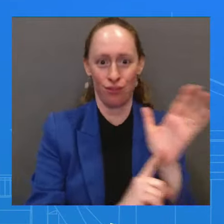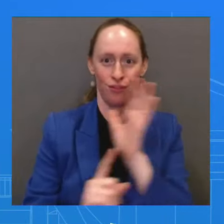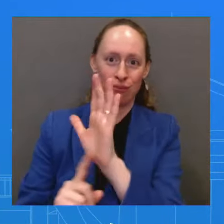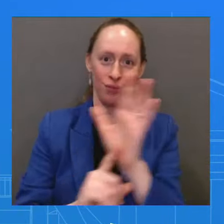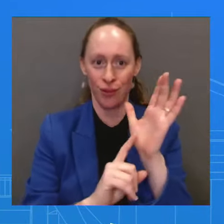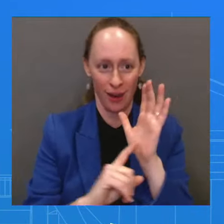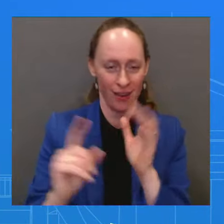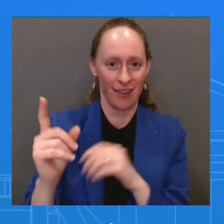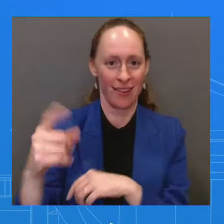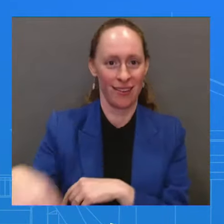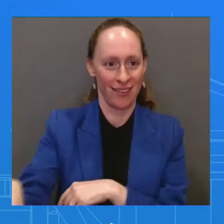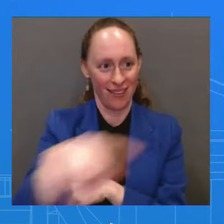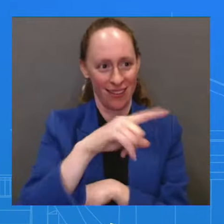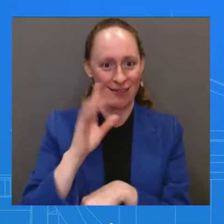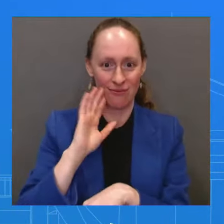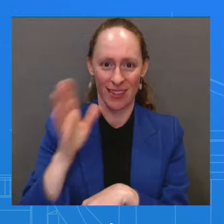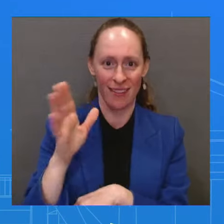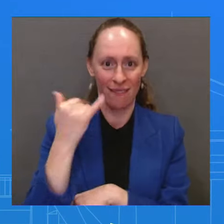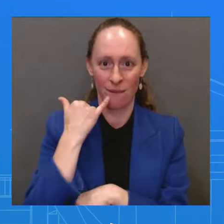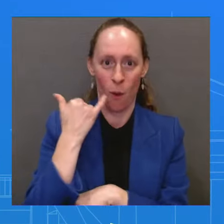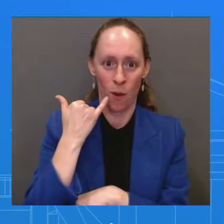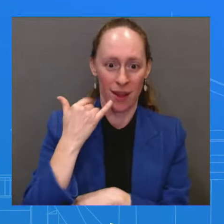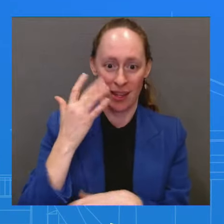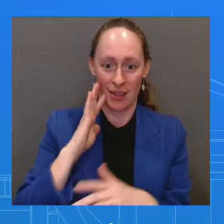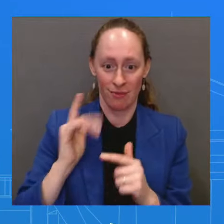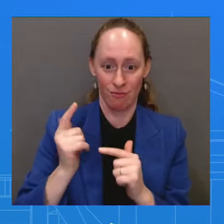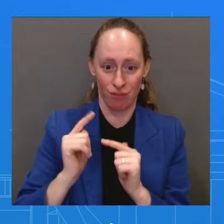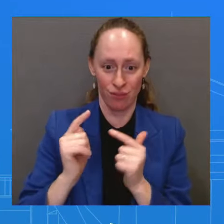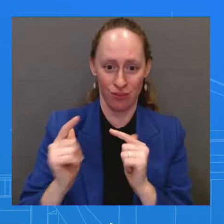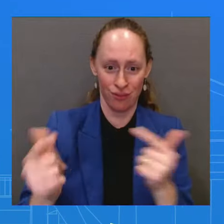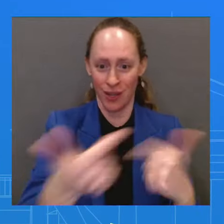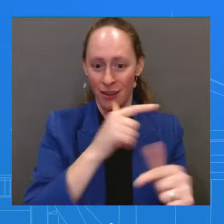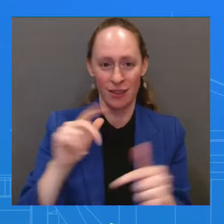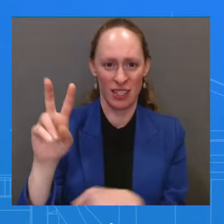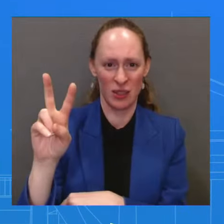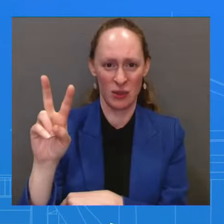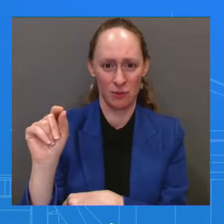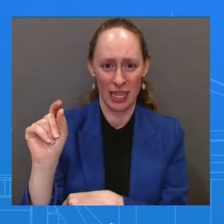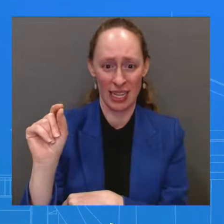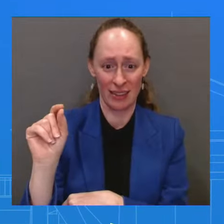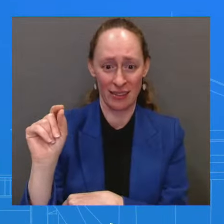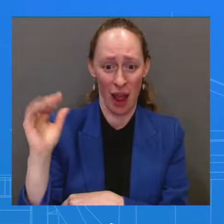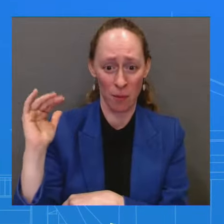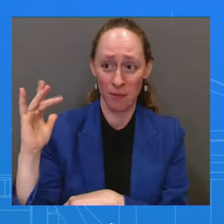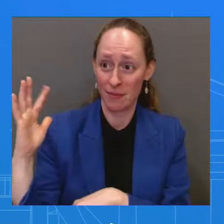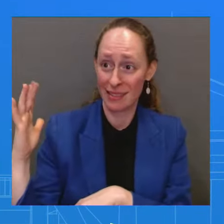So, hopefully we can get through it. Okay, guys. I know it's been a busy 24 hours